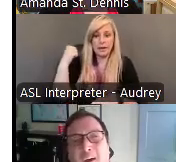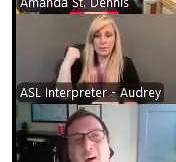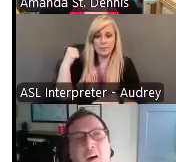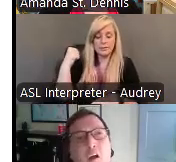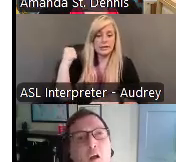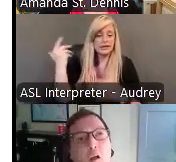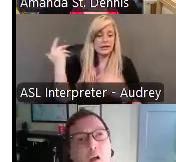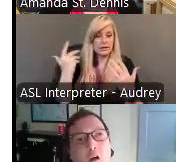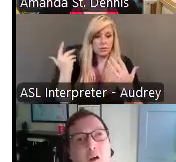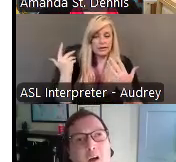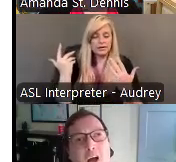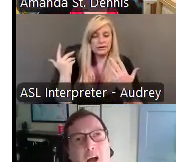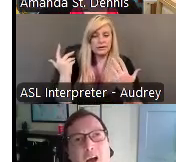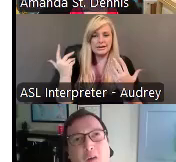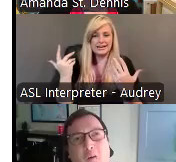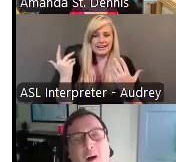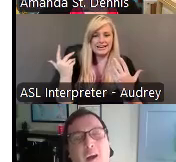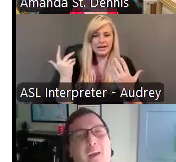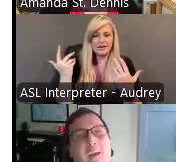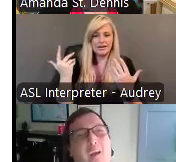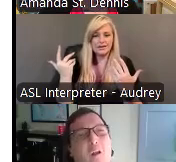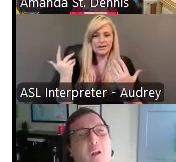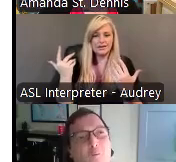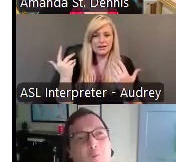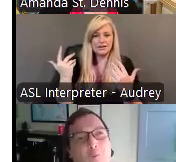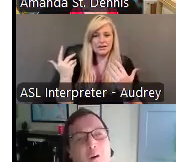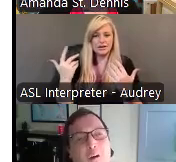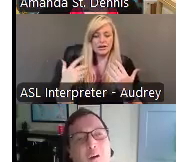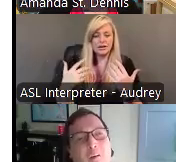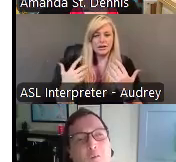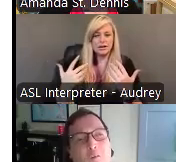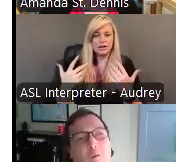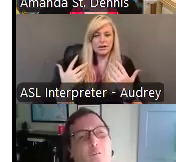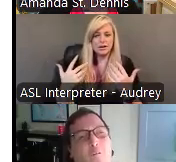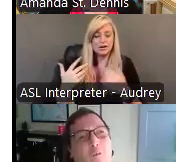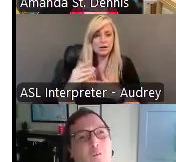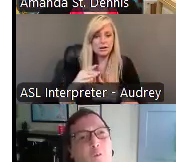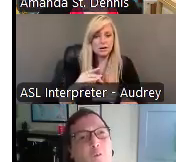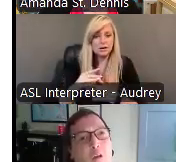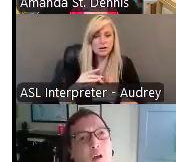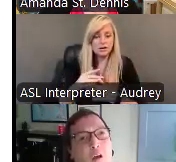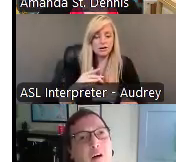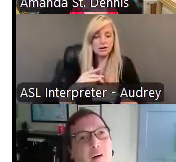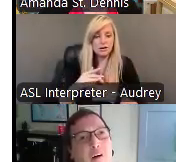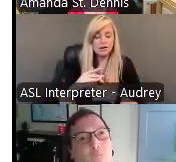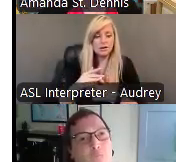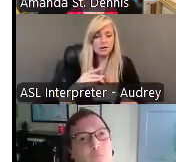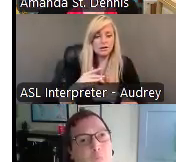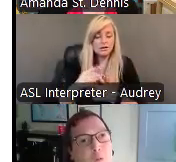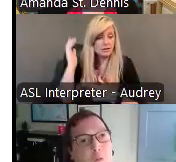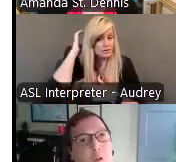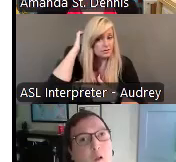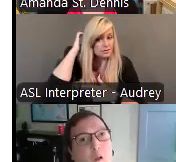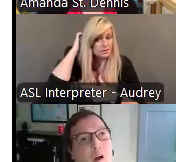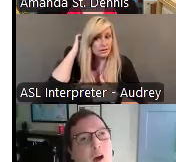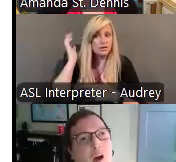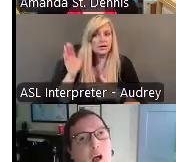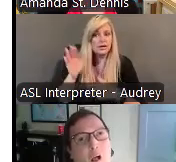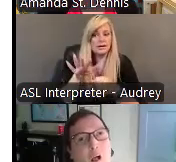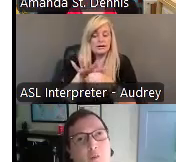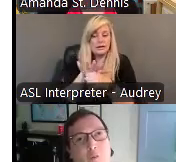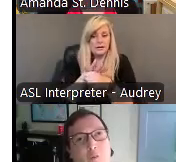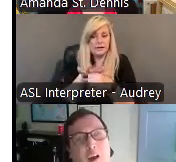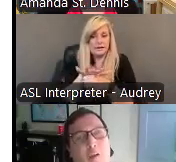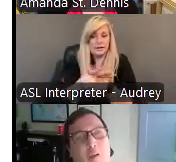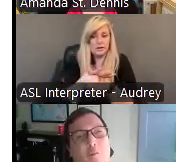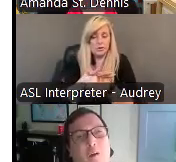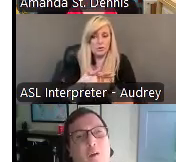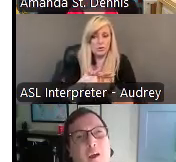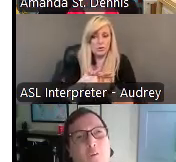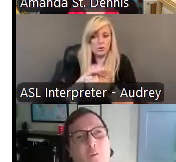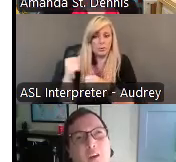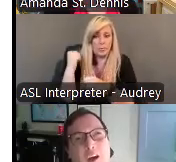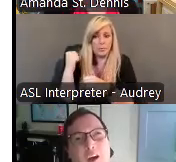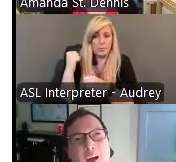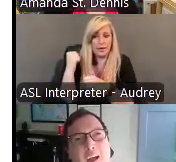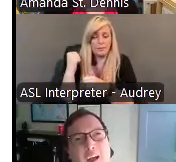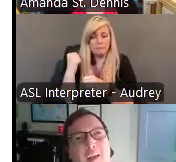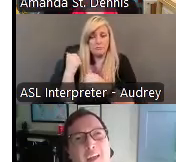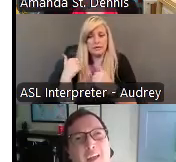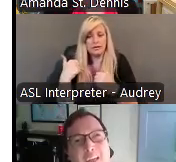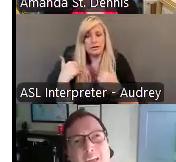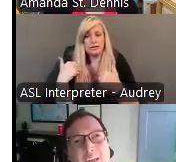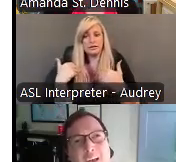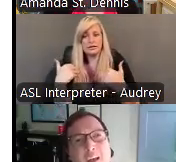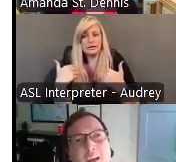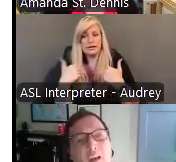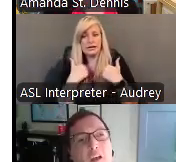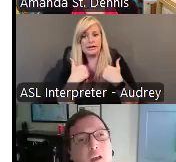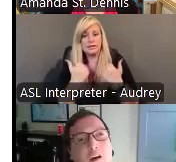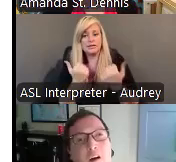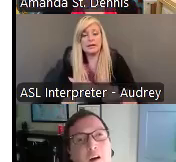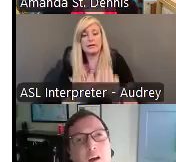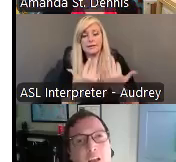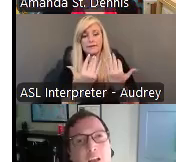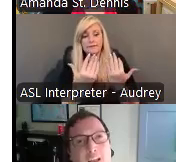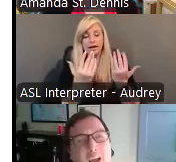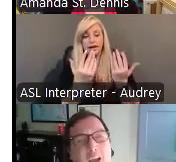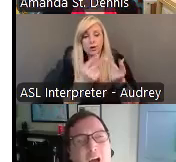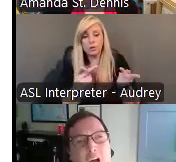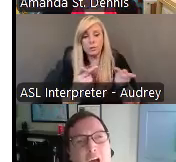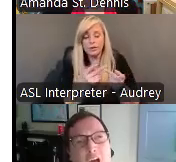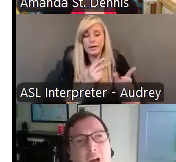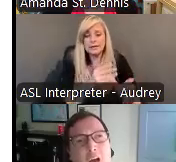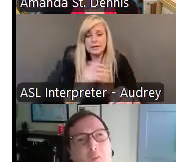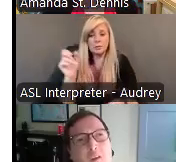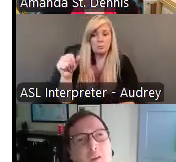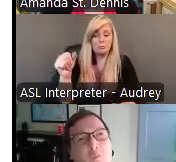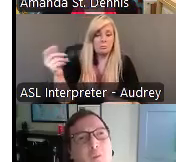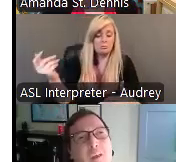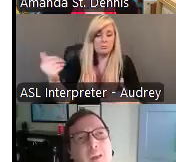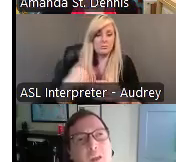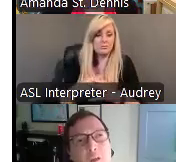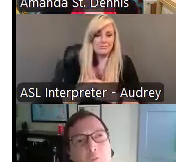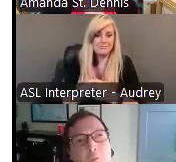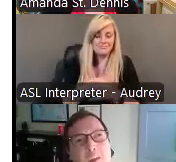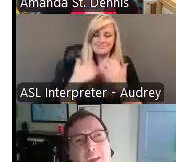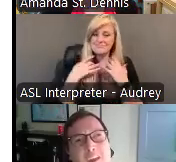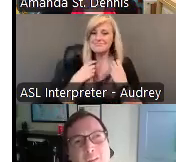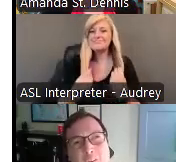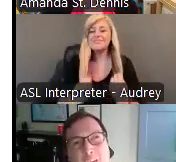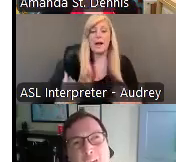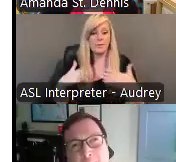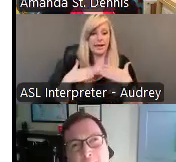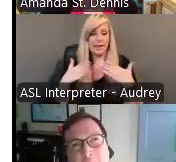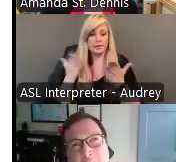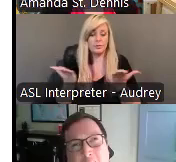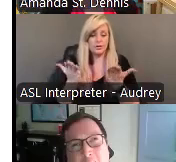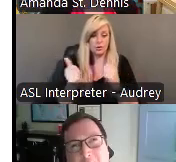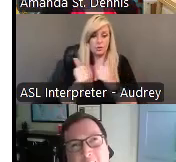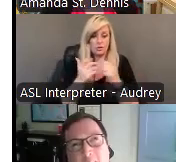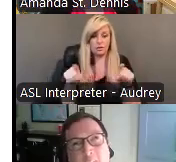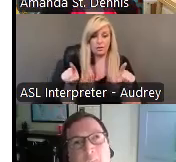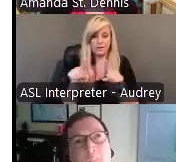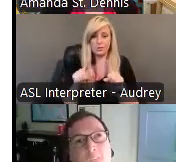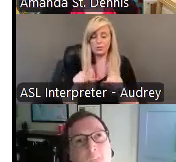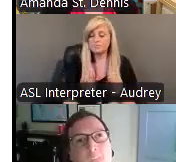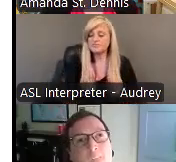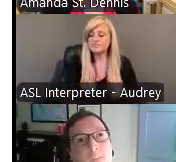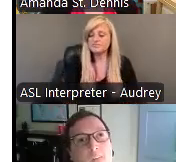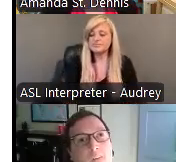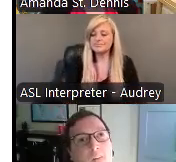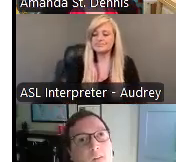a sliding glass door with a fireplace beside it and yeah, happy to be here with you guys.